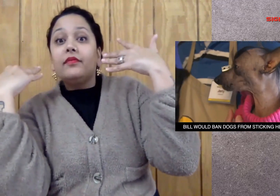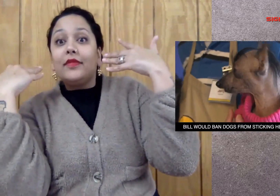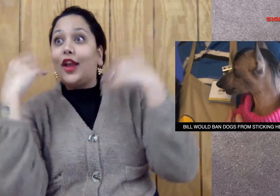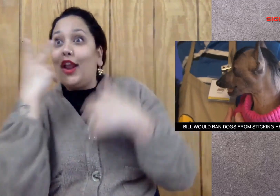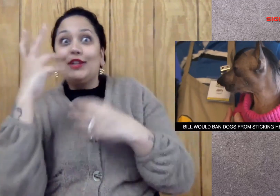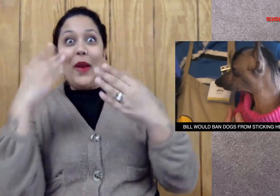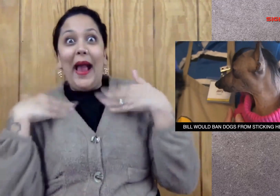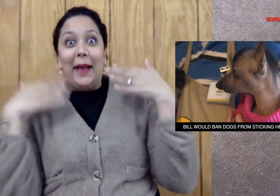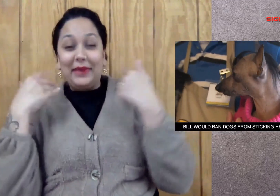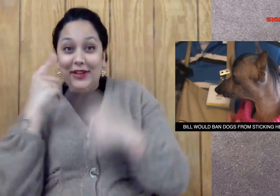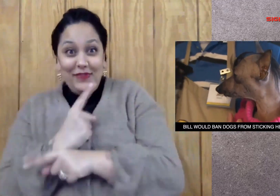They look so happy, right?